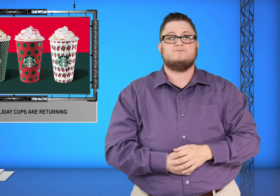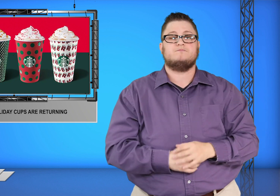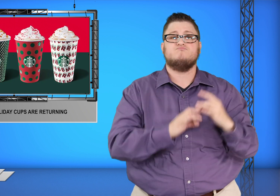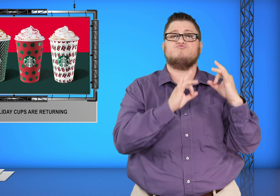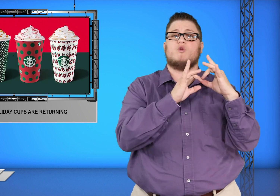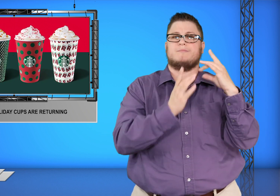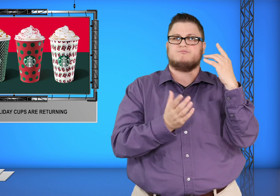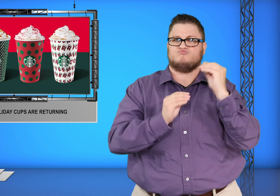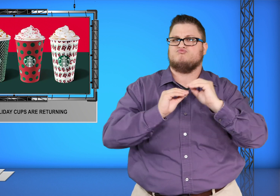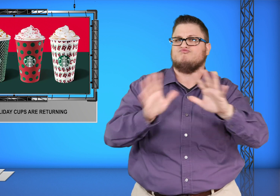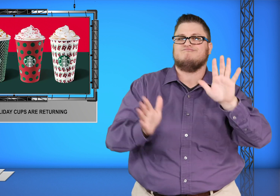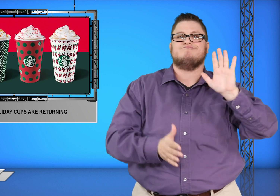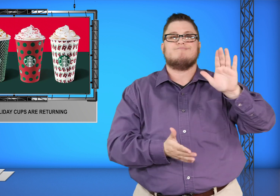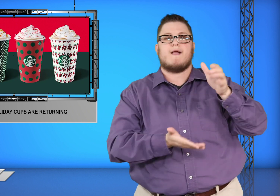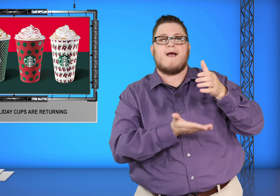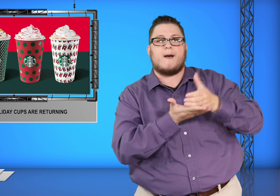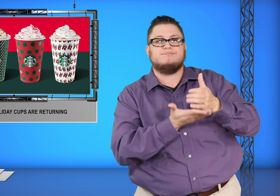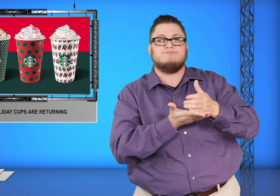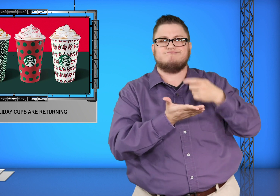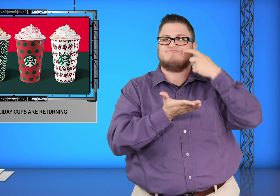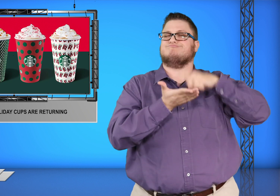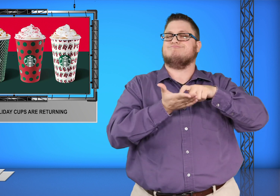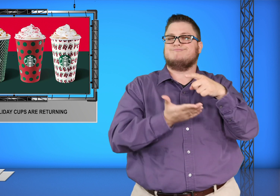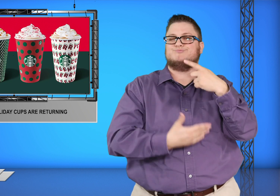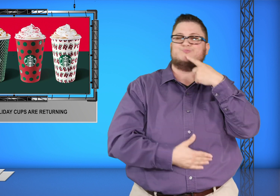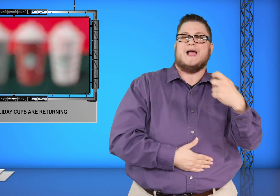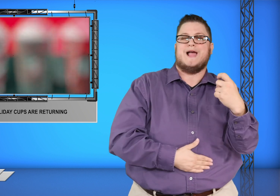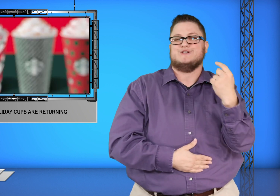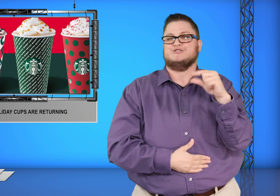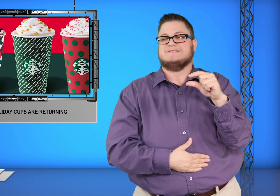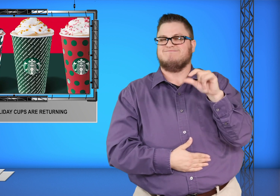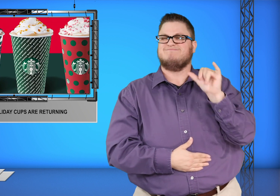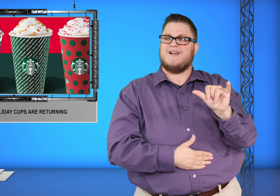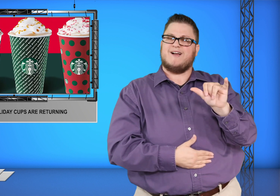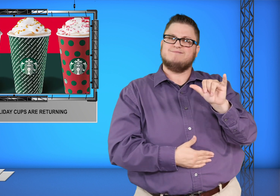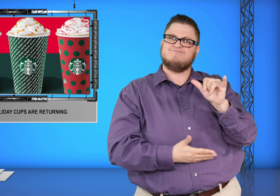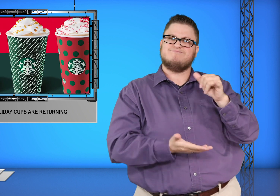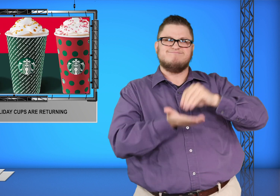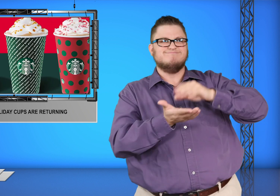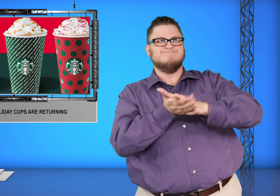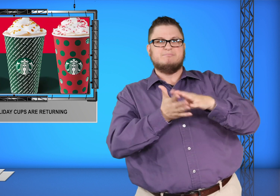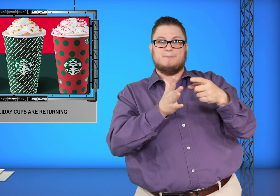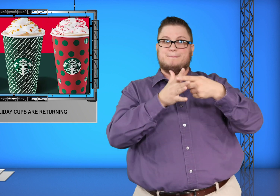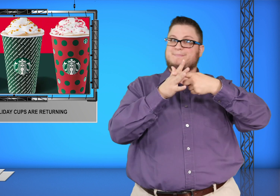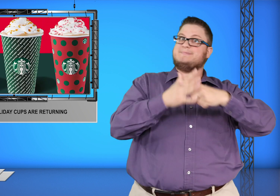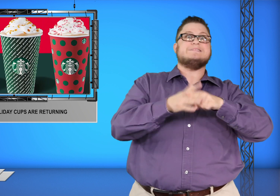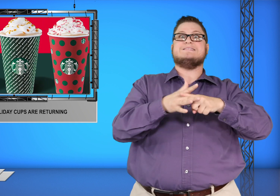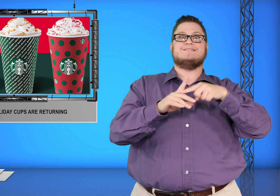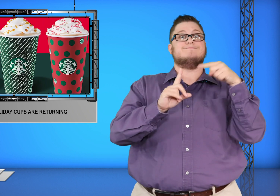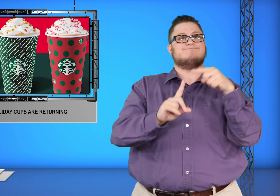Starbucks is rolling out its signature red and green cards to mark the beginning of the